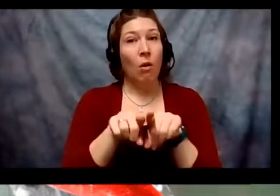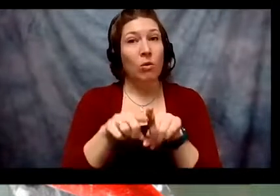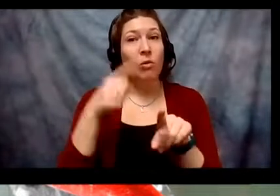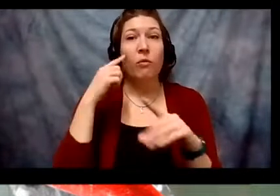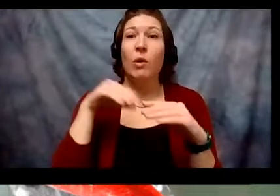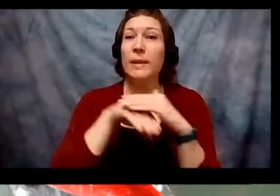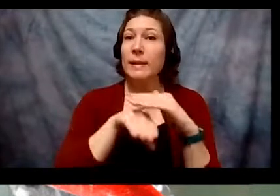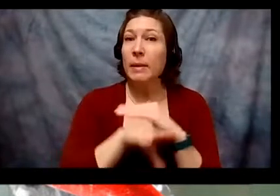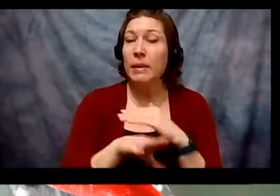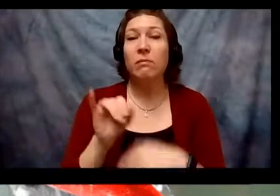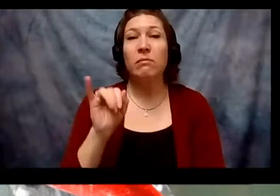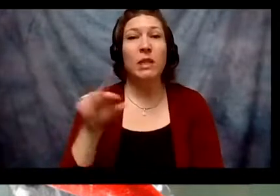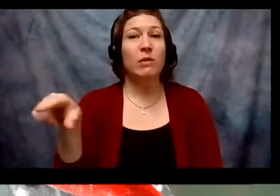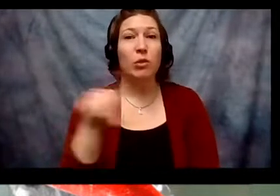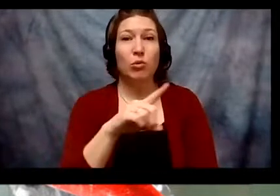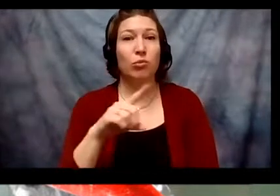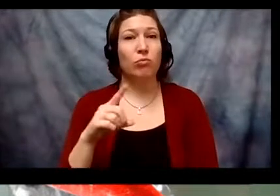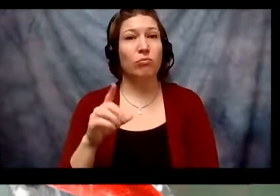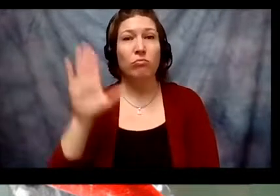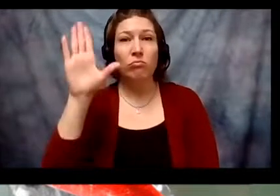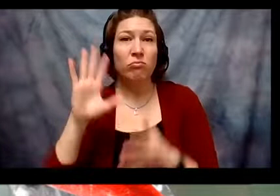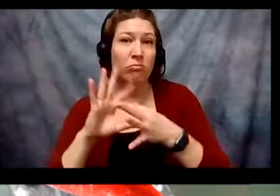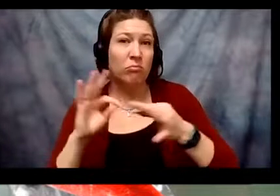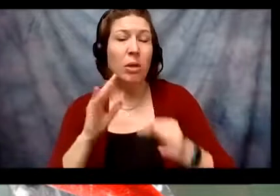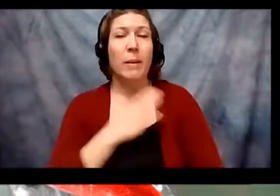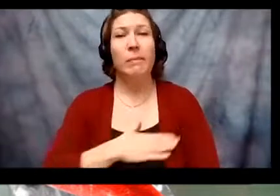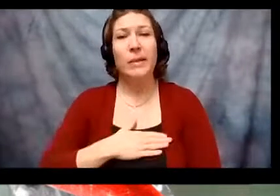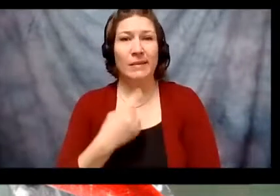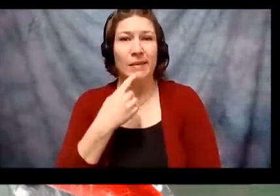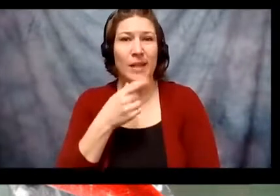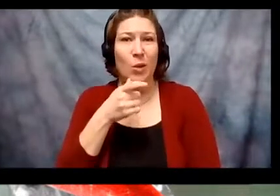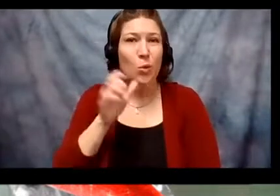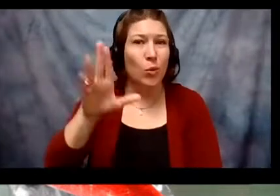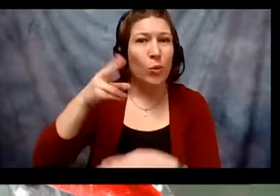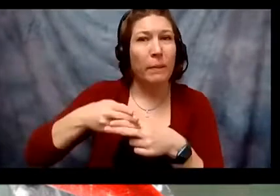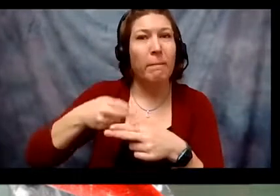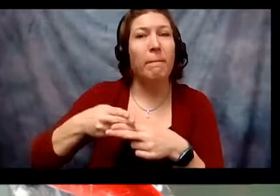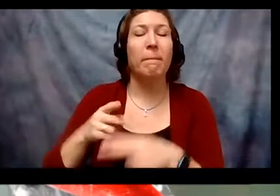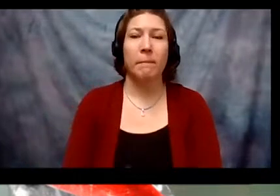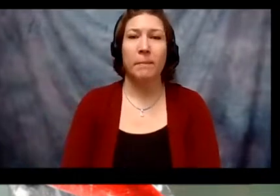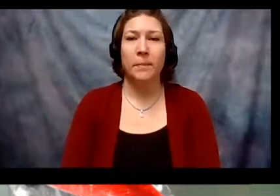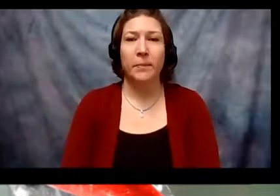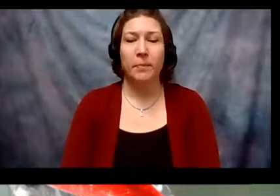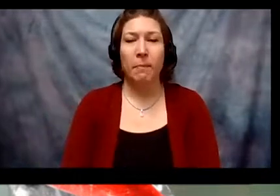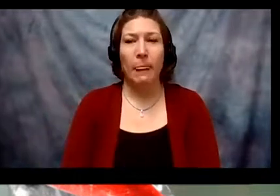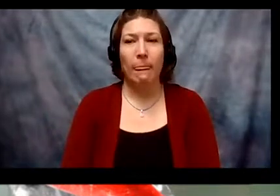people should always say their first name before speaking. Will also be describing